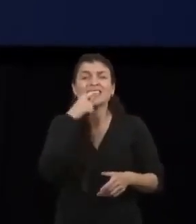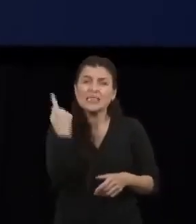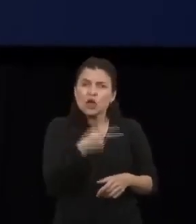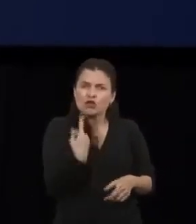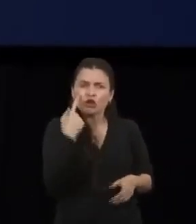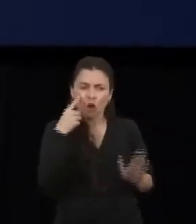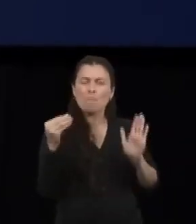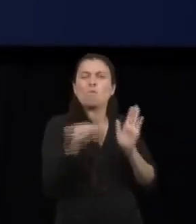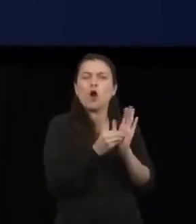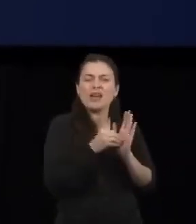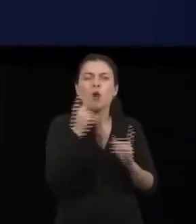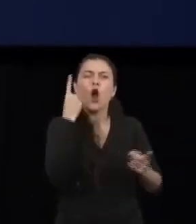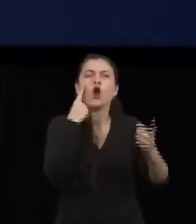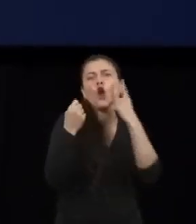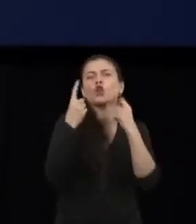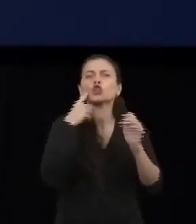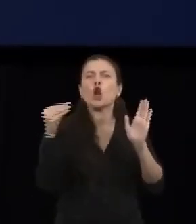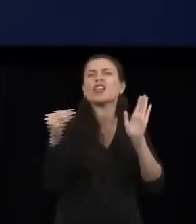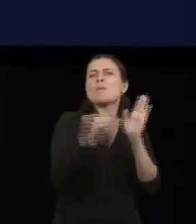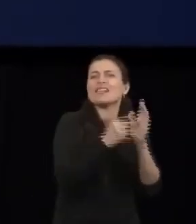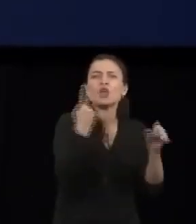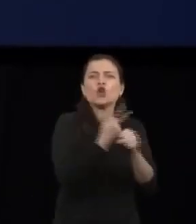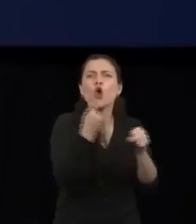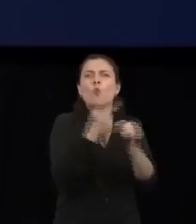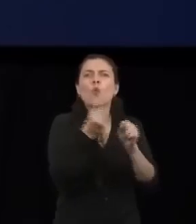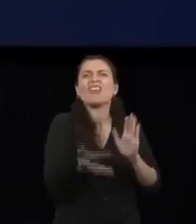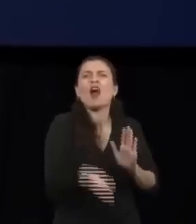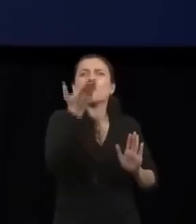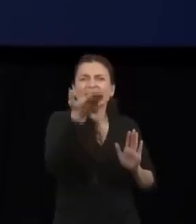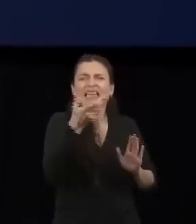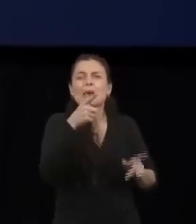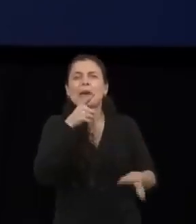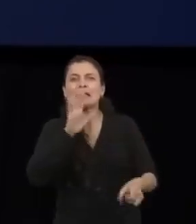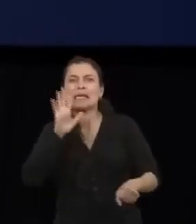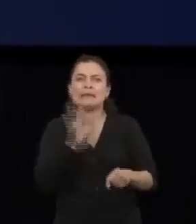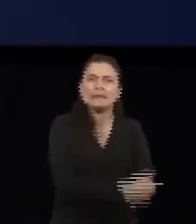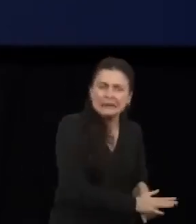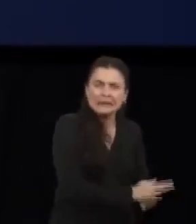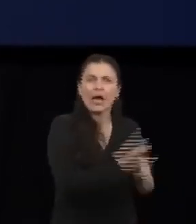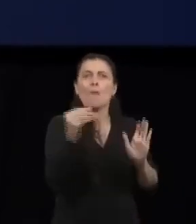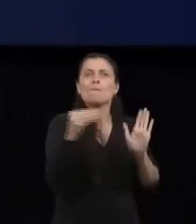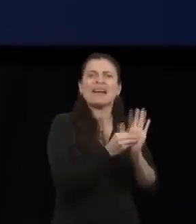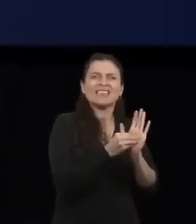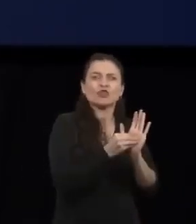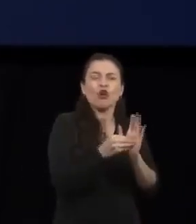if you implement price controls it is like putting a price above the balance of money.